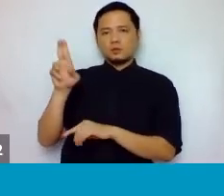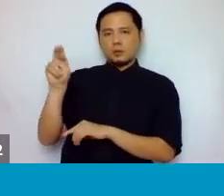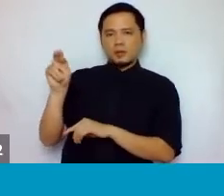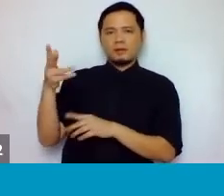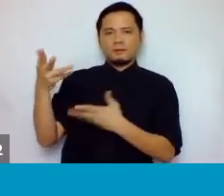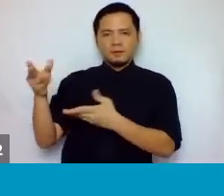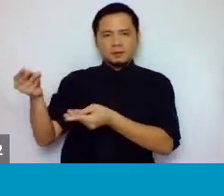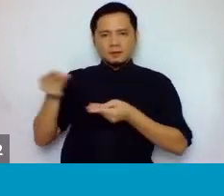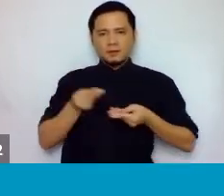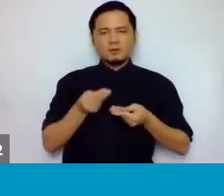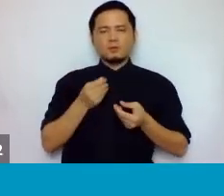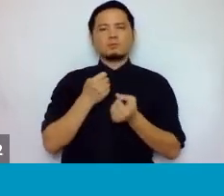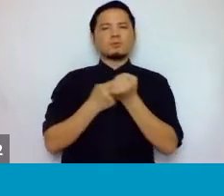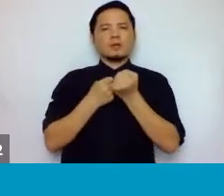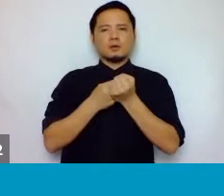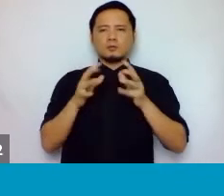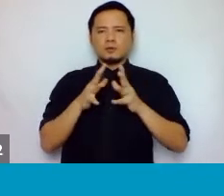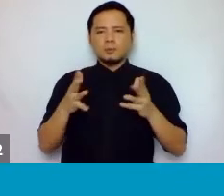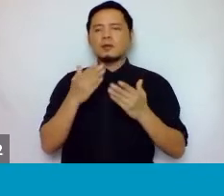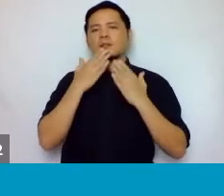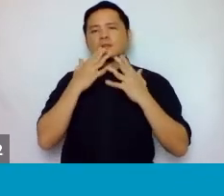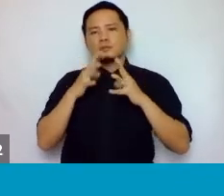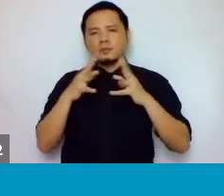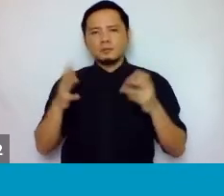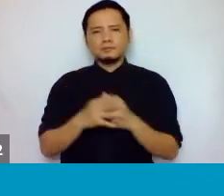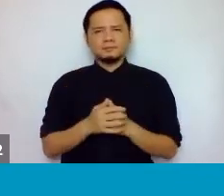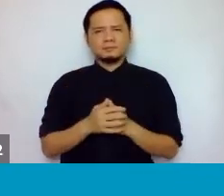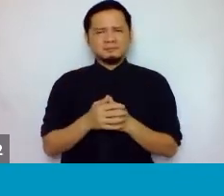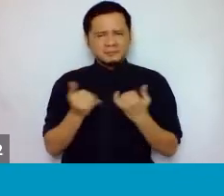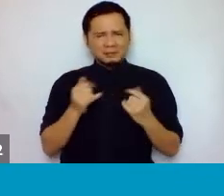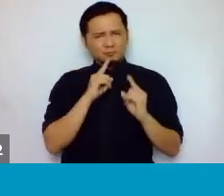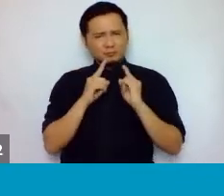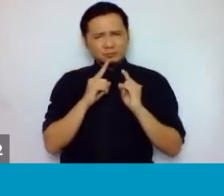So now let’s talk about what the Covax Facility really is.